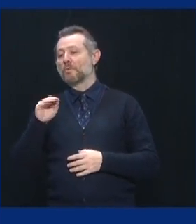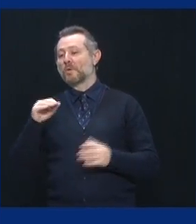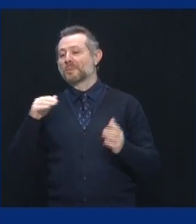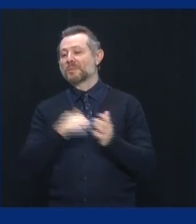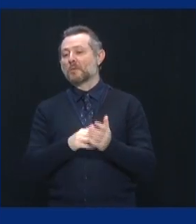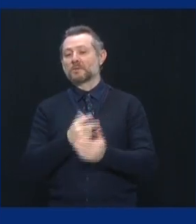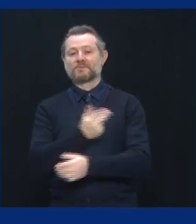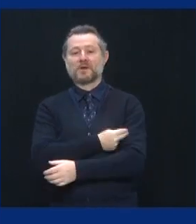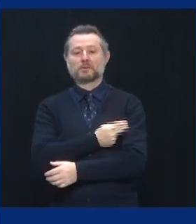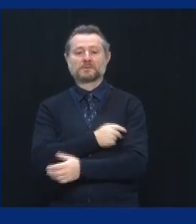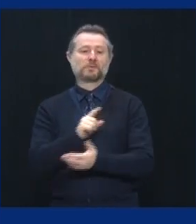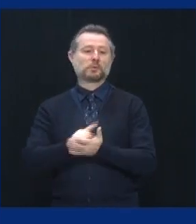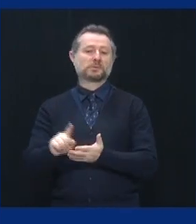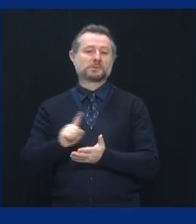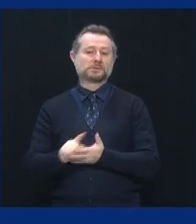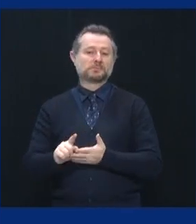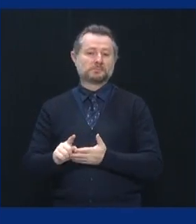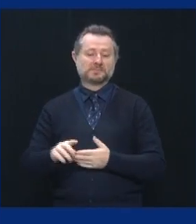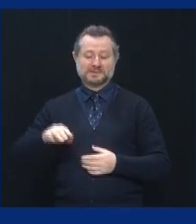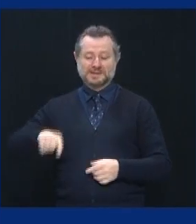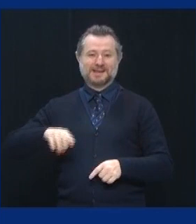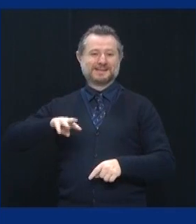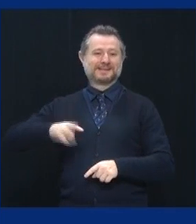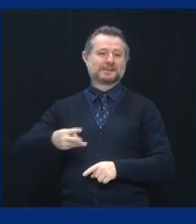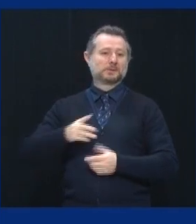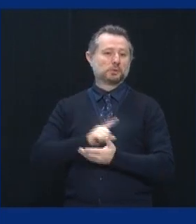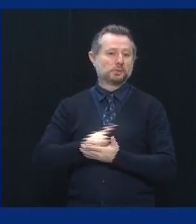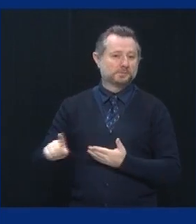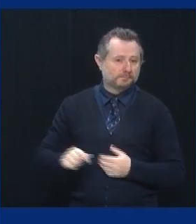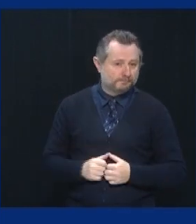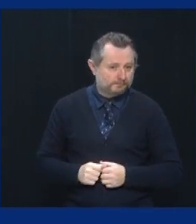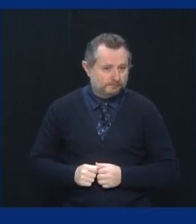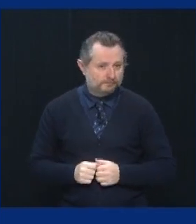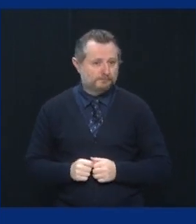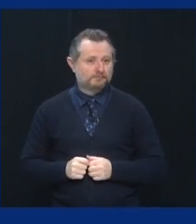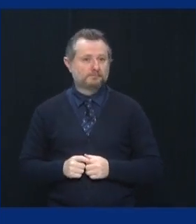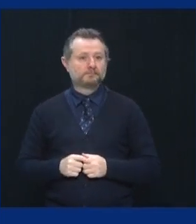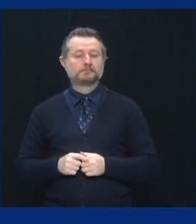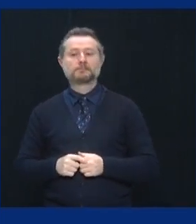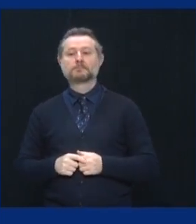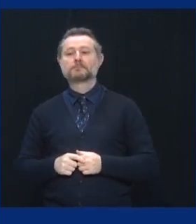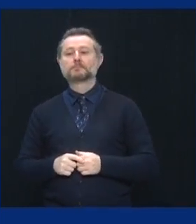TODAY. SO WE'LL BE GOING WEEK TO WEEK.